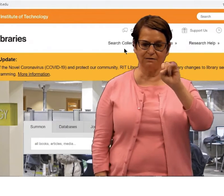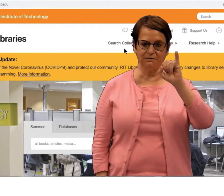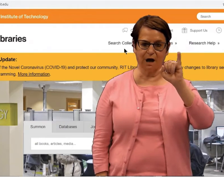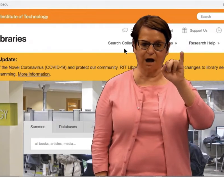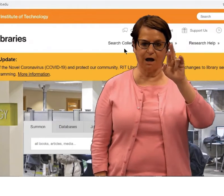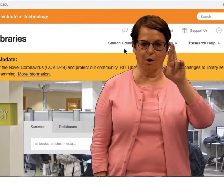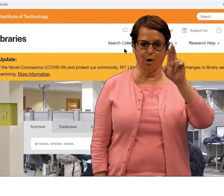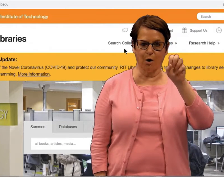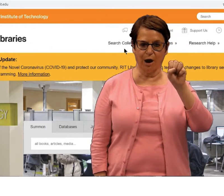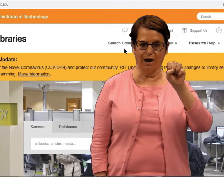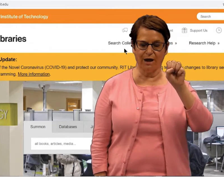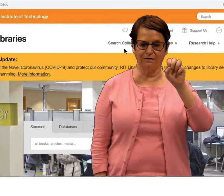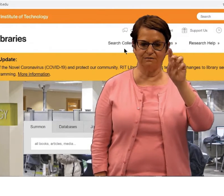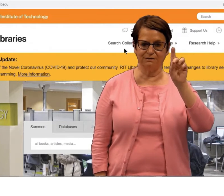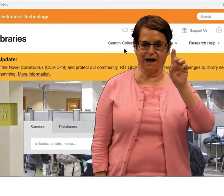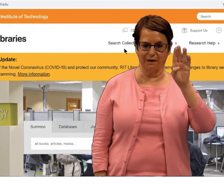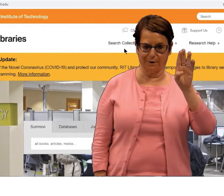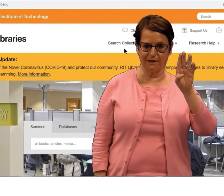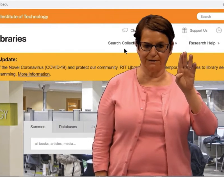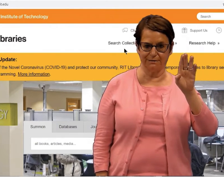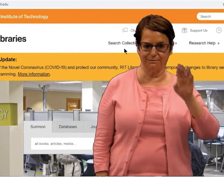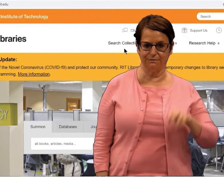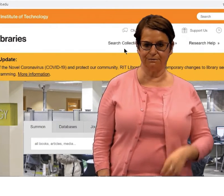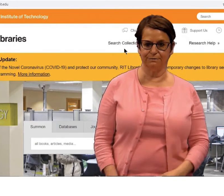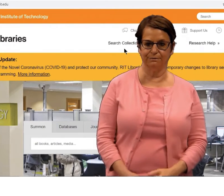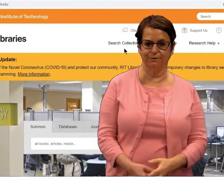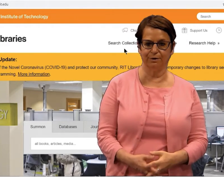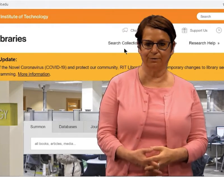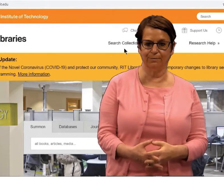I will explain how to use the SIRS database.